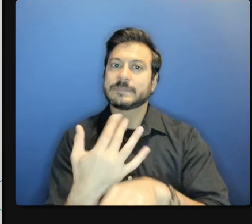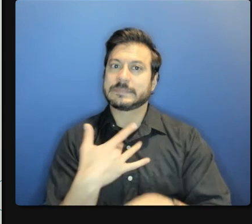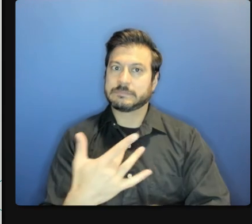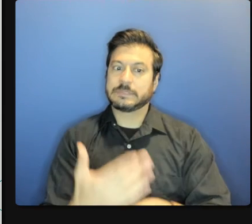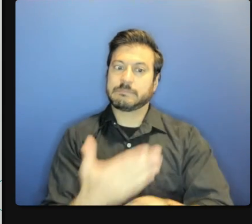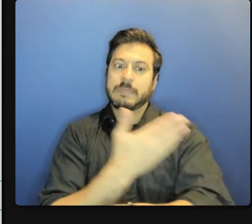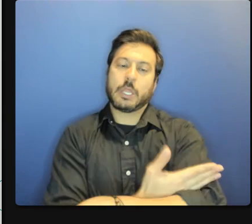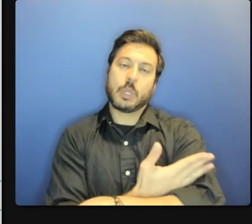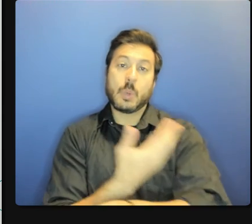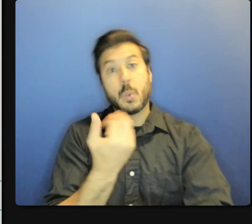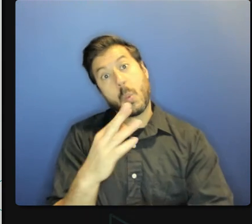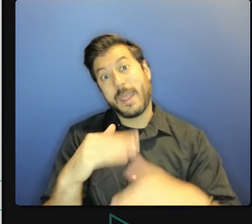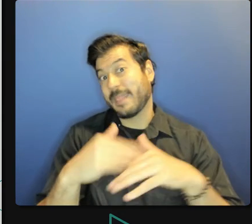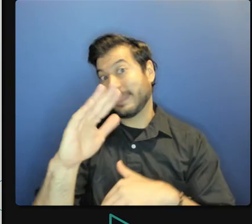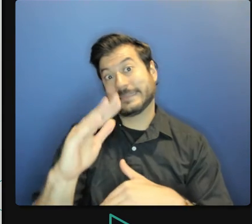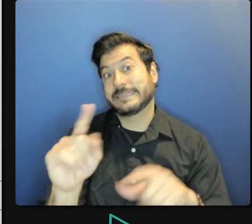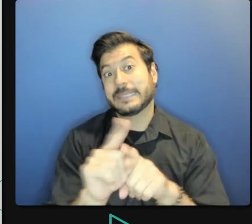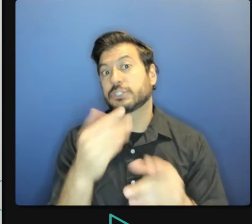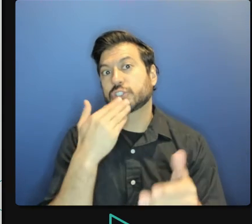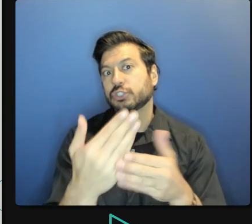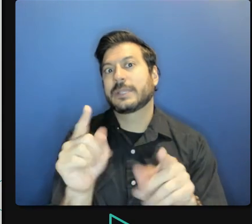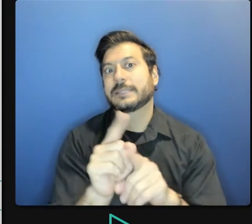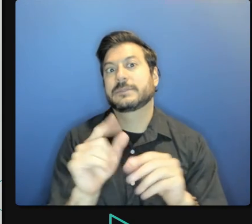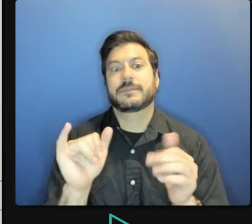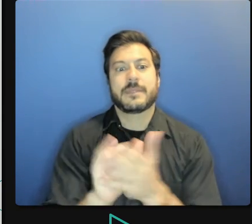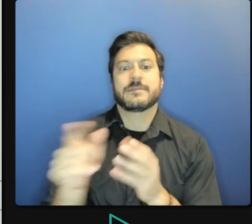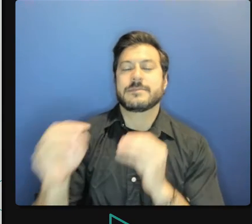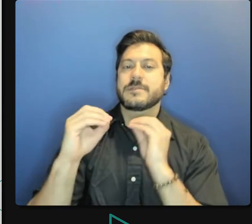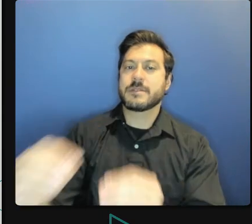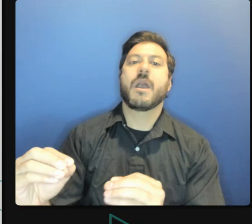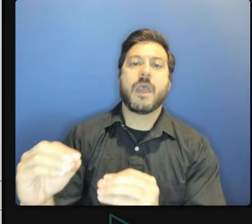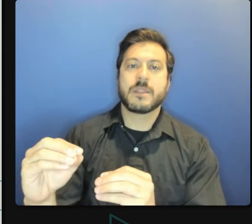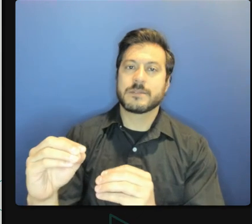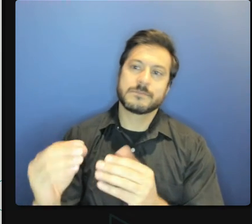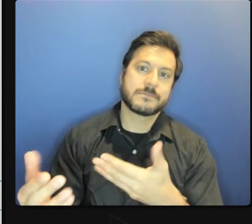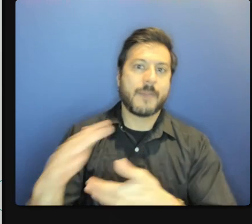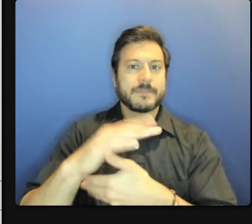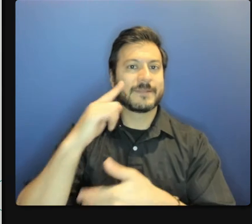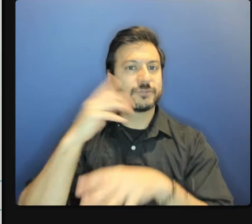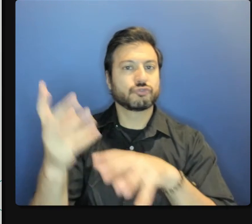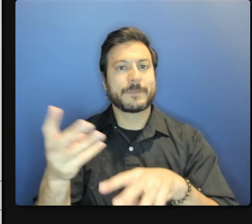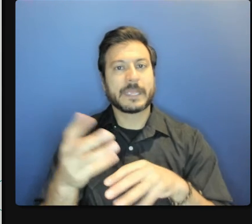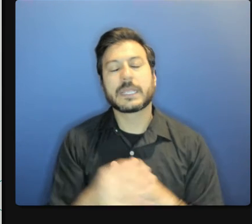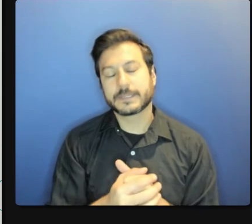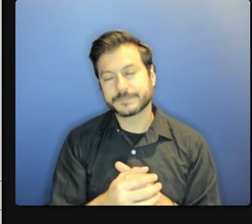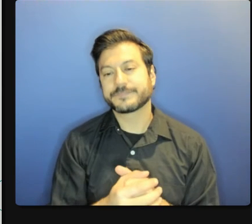that's typically better than, but at least as good as, games which are not optimized for streaming.